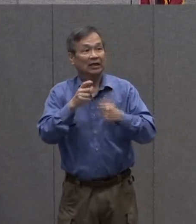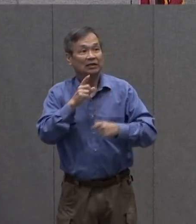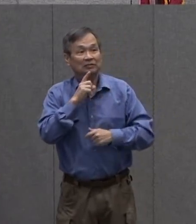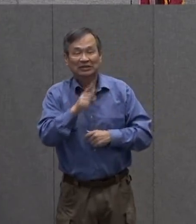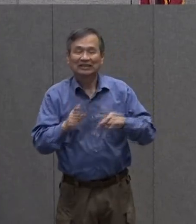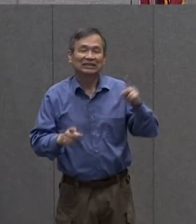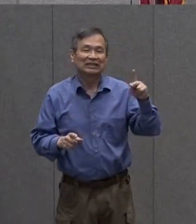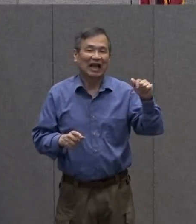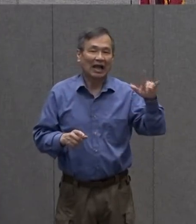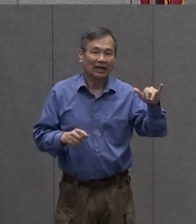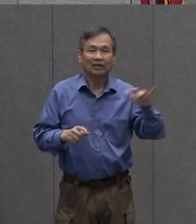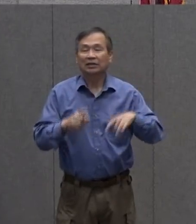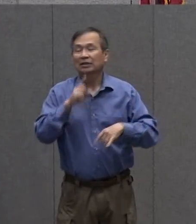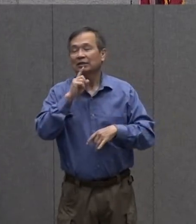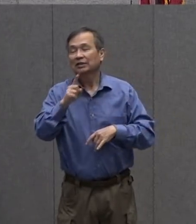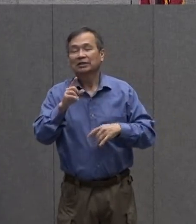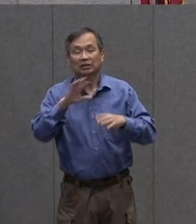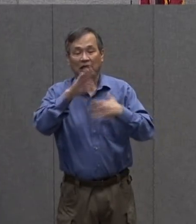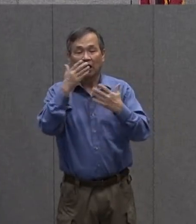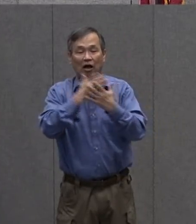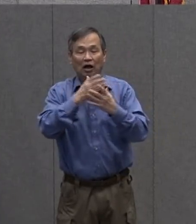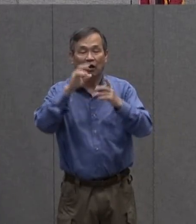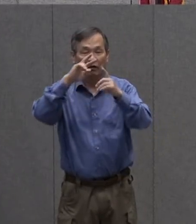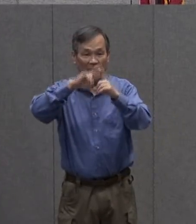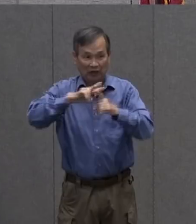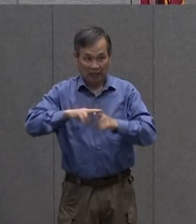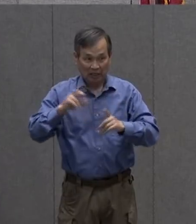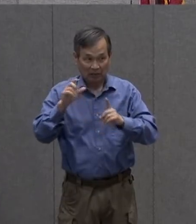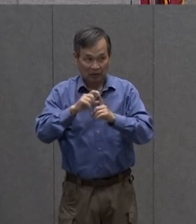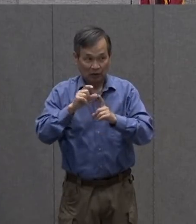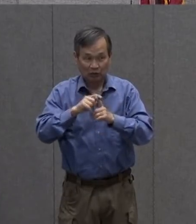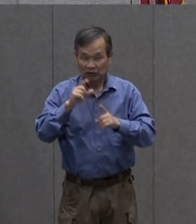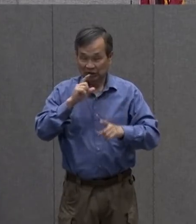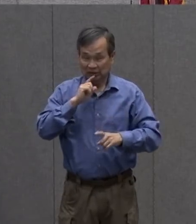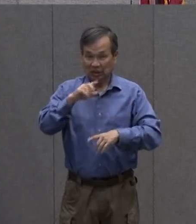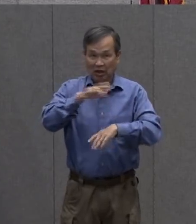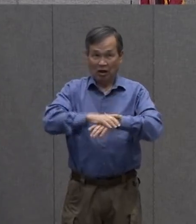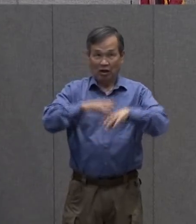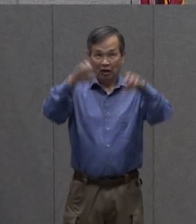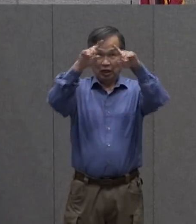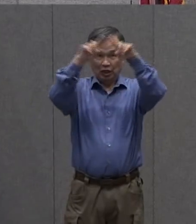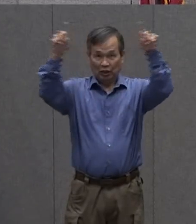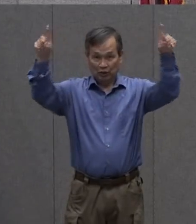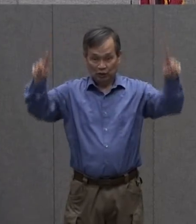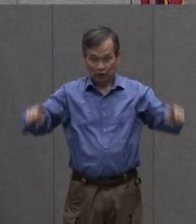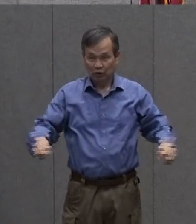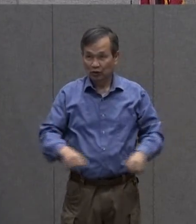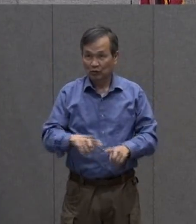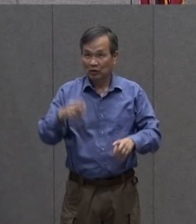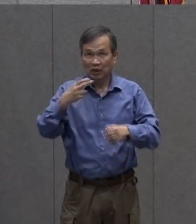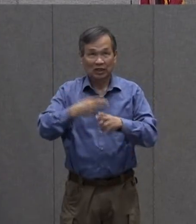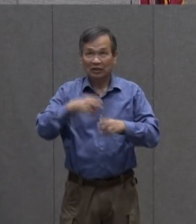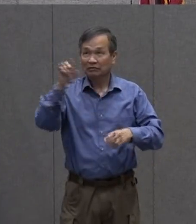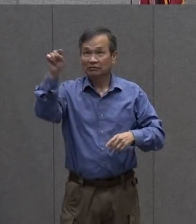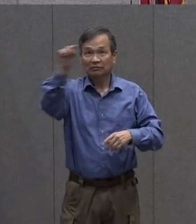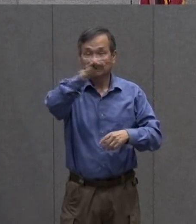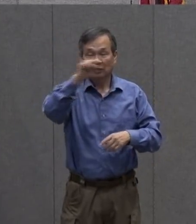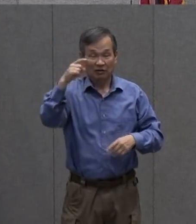we've put all of our vocabulary words on the game board. And in order for us to move,